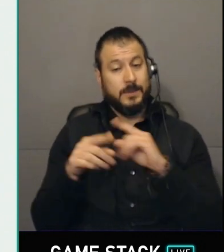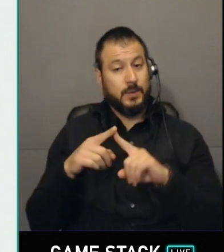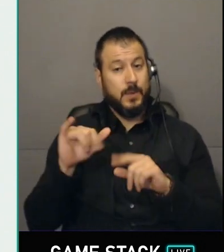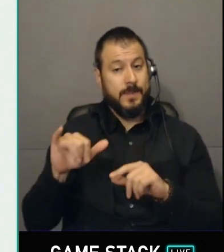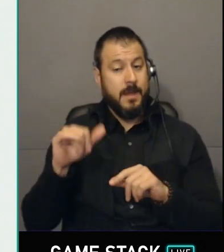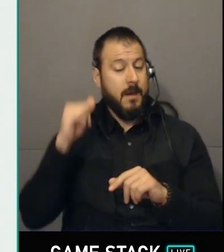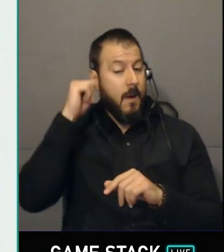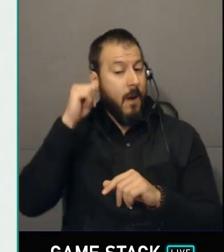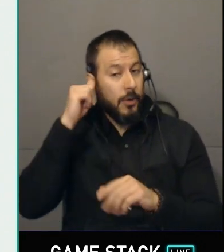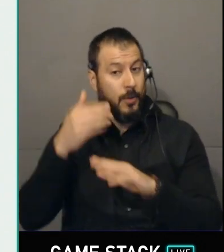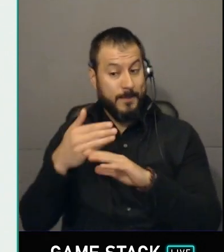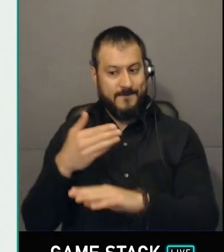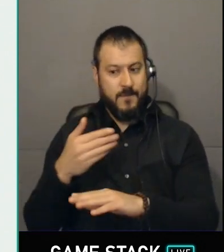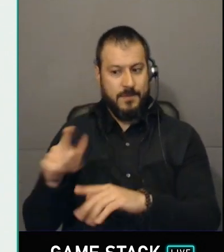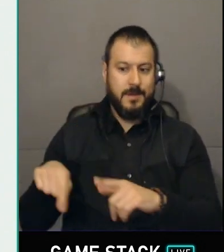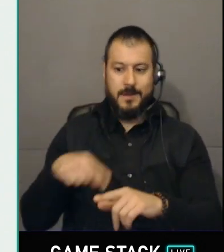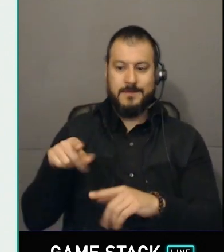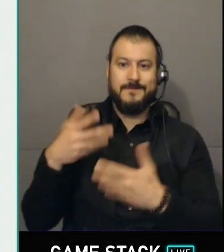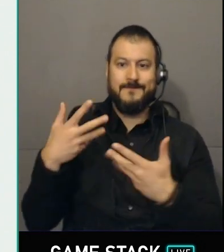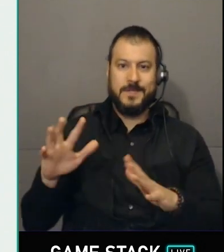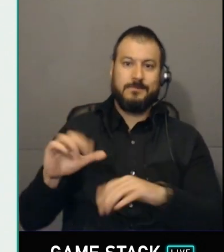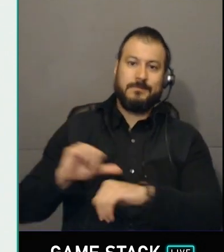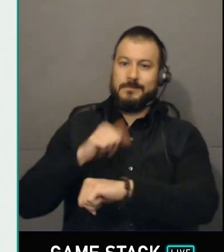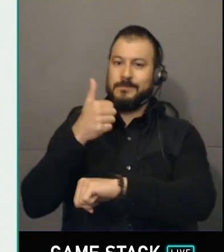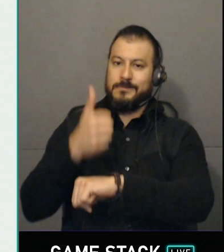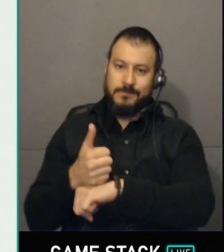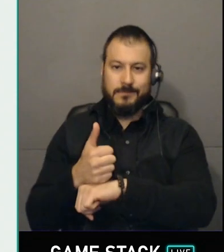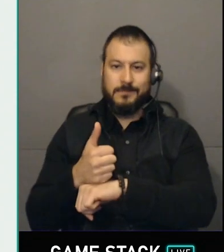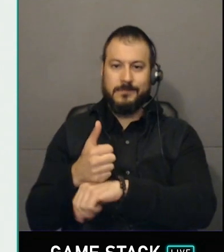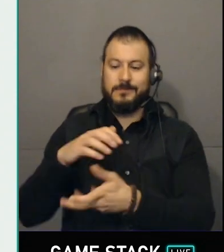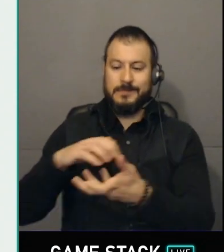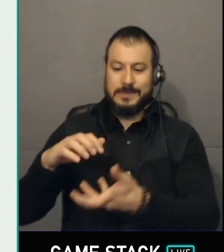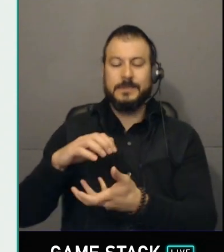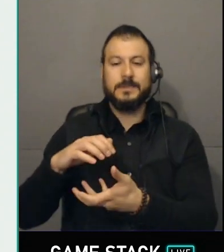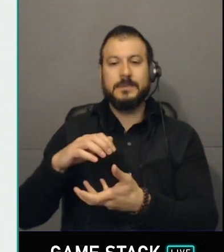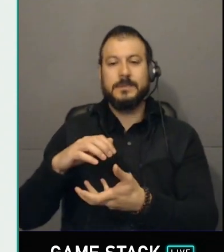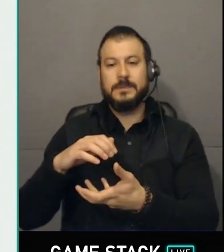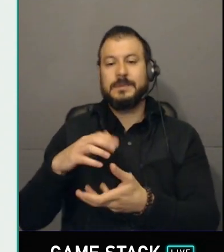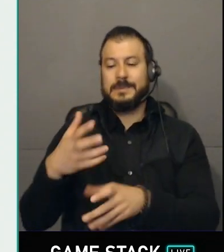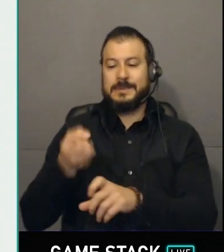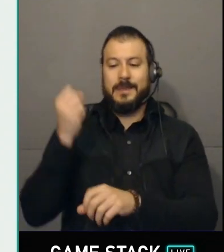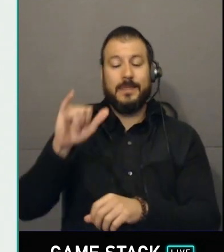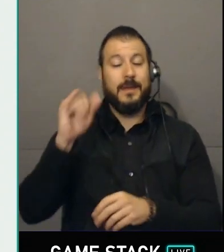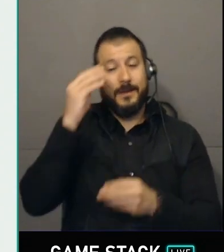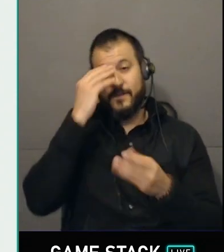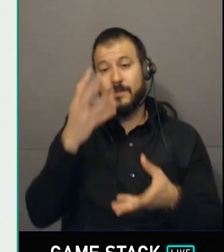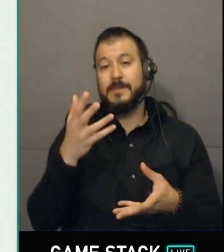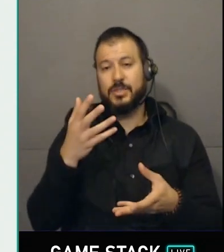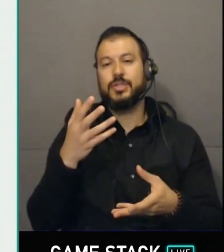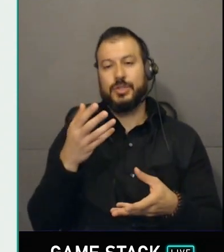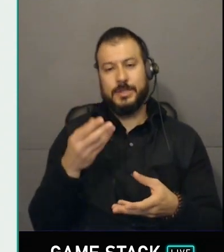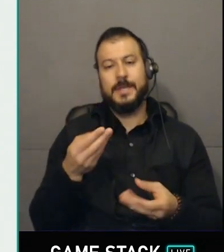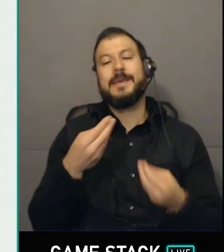mix, before that final mix, and can grab that information, it gives us a lot more flexibility,